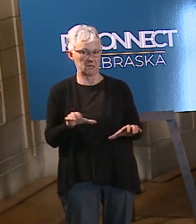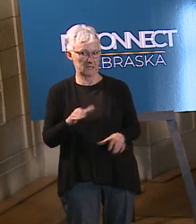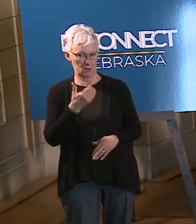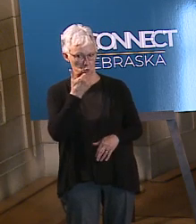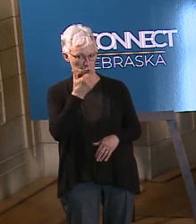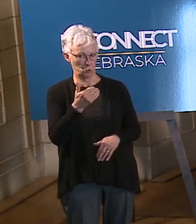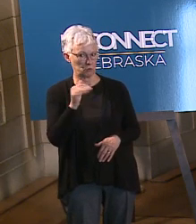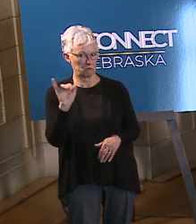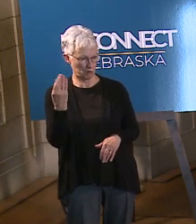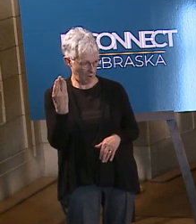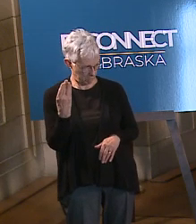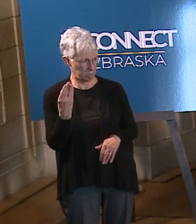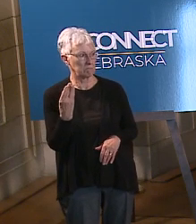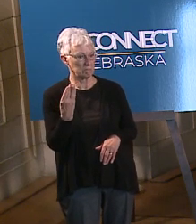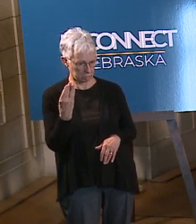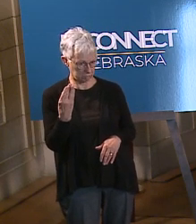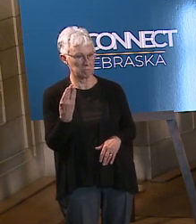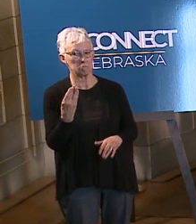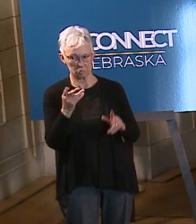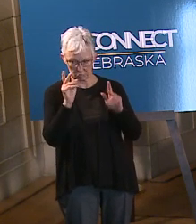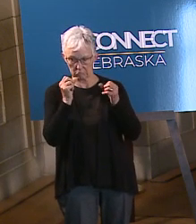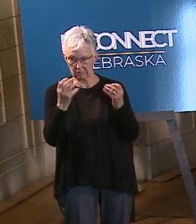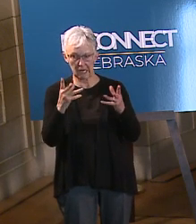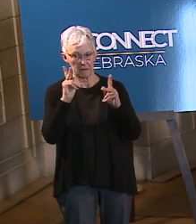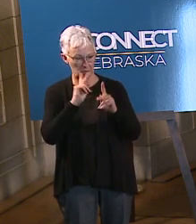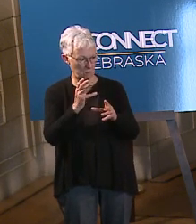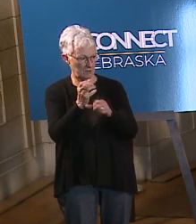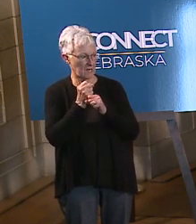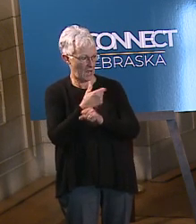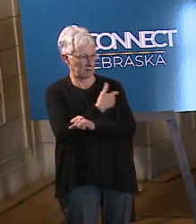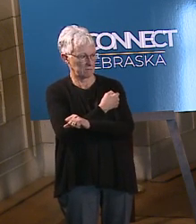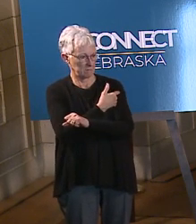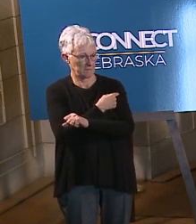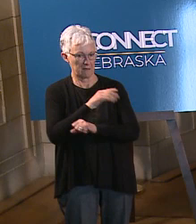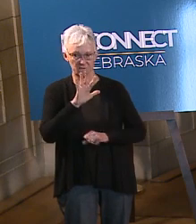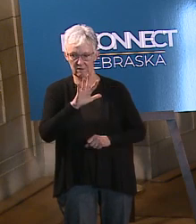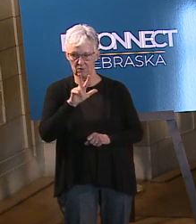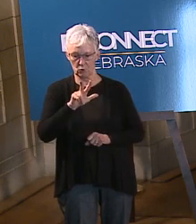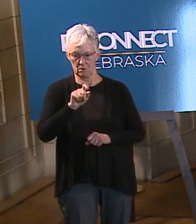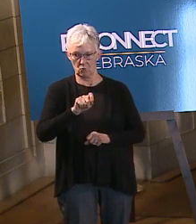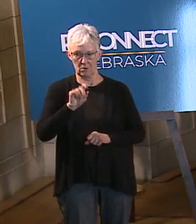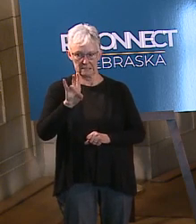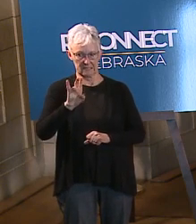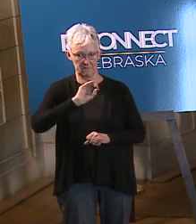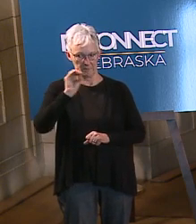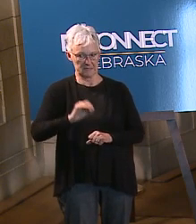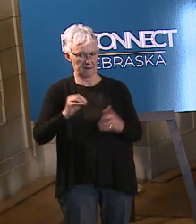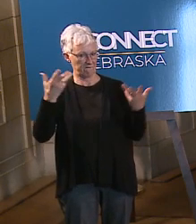ASKING HOW HAS NEBRASKA FARED WITH REGARD TO GETTING VACCINES? VERY WELL IN NEBRASKA GETTING